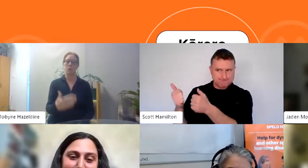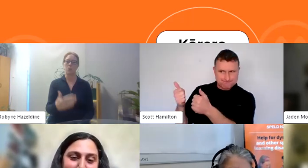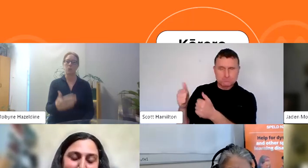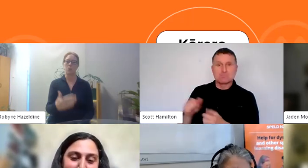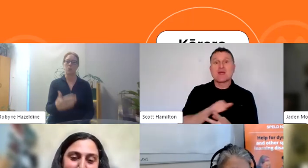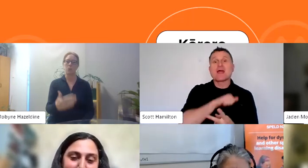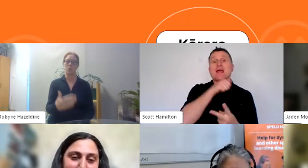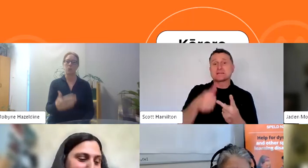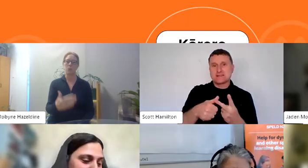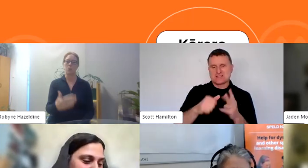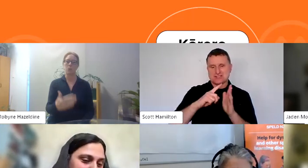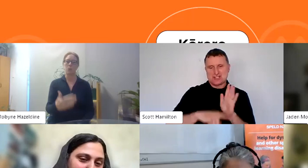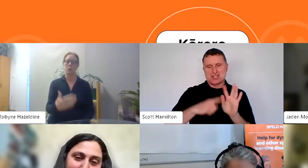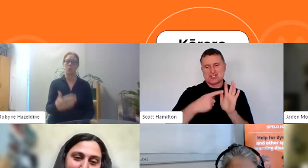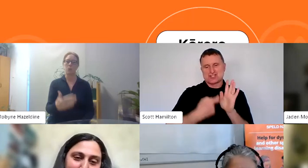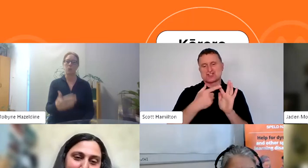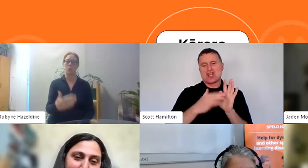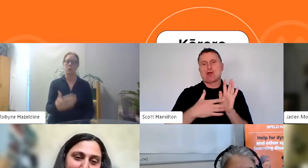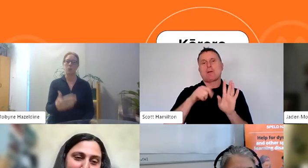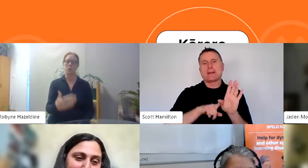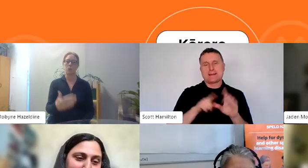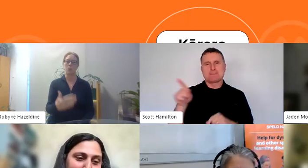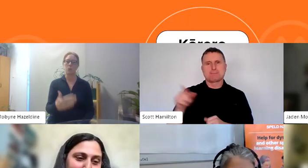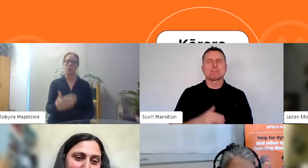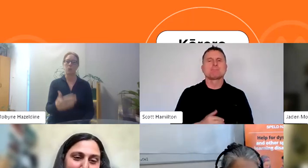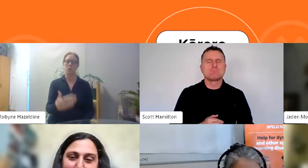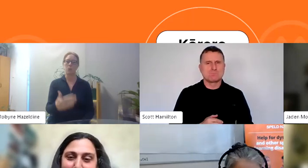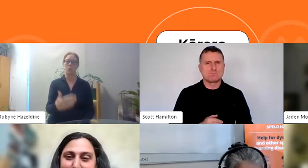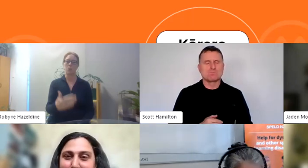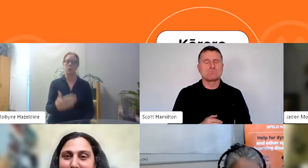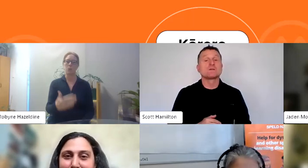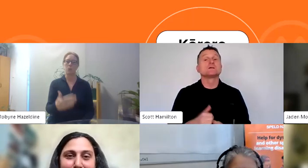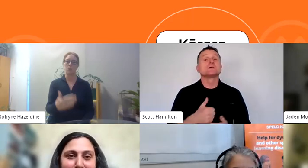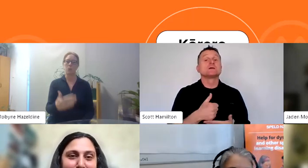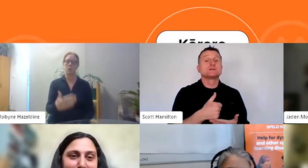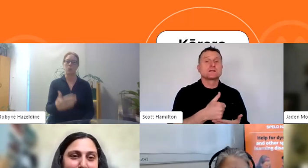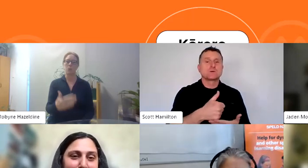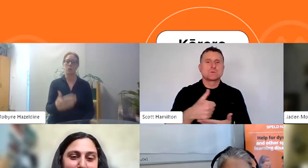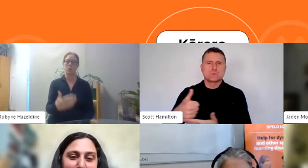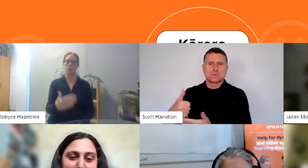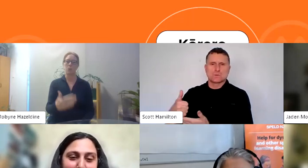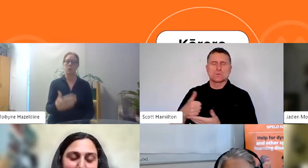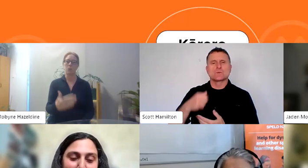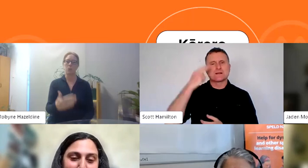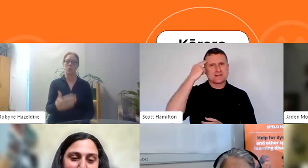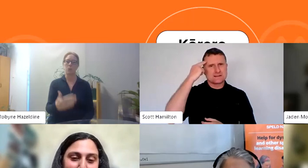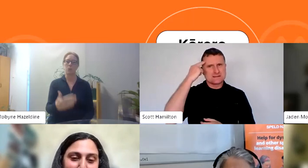to Jeremy. Tēnā koutou katoa. Ko Jeremy Drummond tōku ingoa. Thank